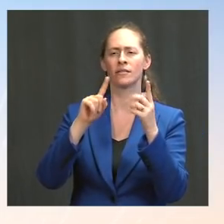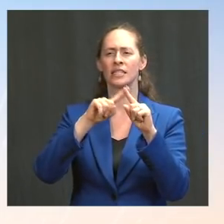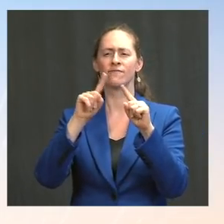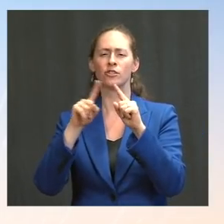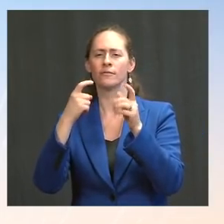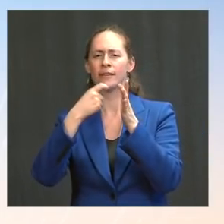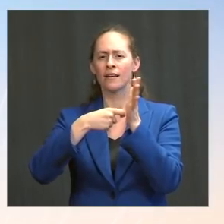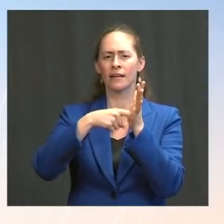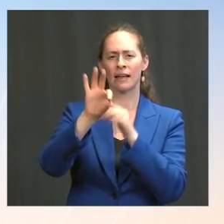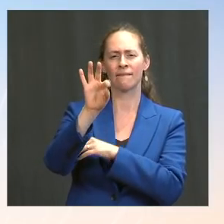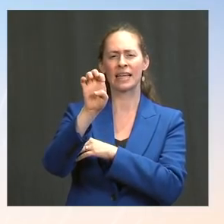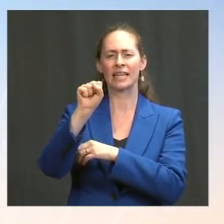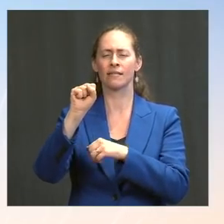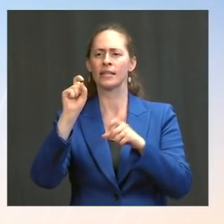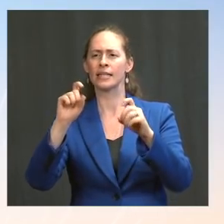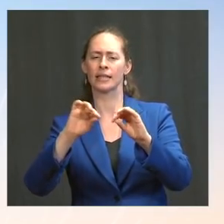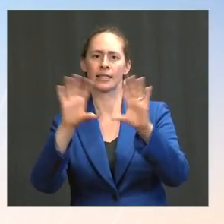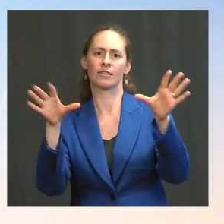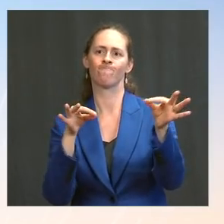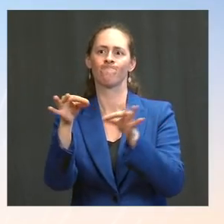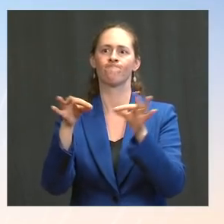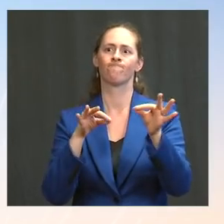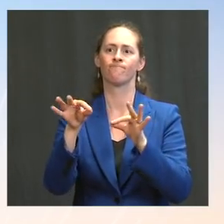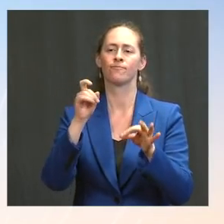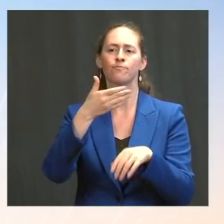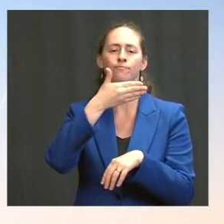and understanding of what they actually are paying for.